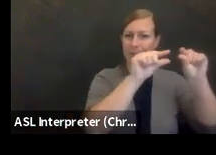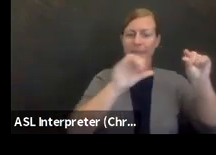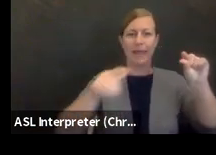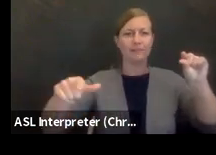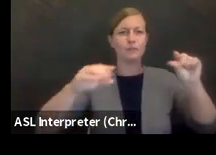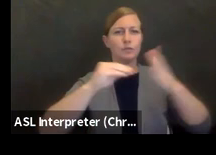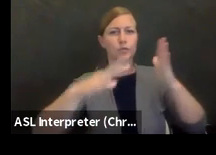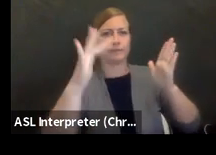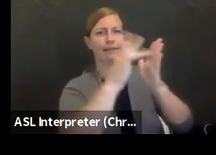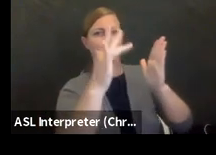ESD 112-- Kristina Wambold: And then I can go ahead and edit.